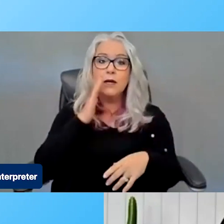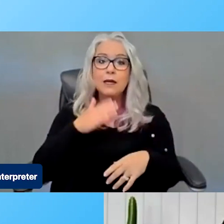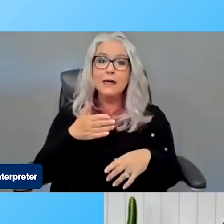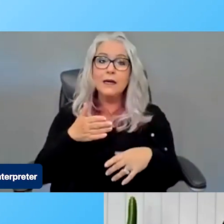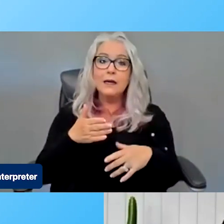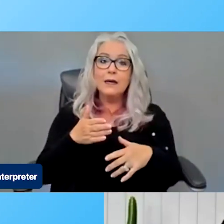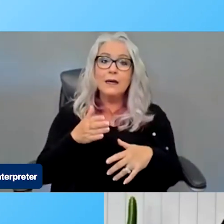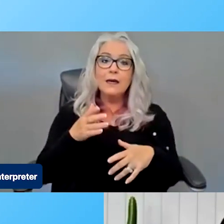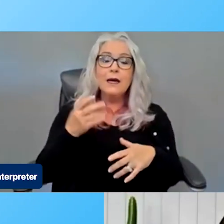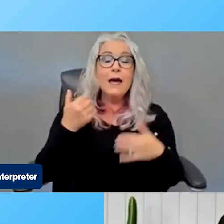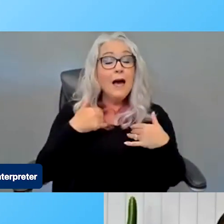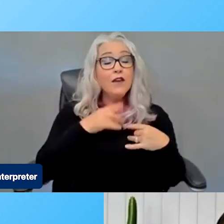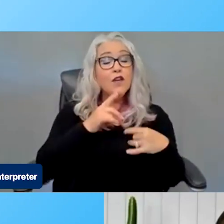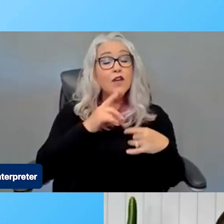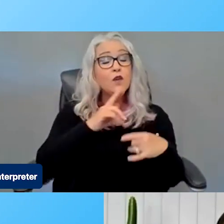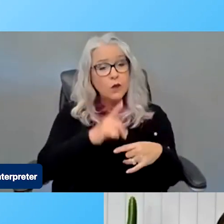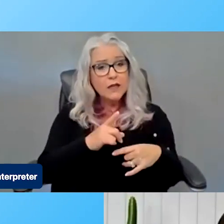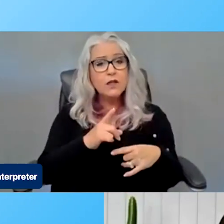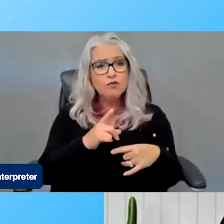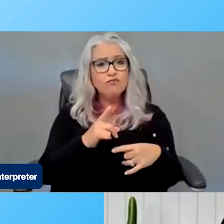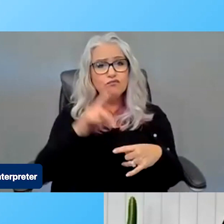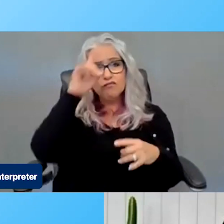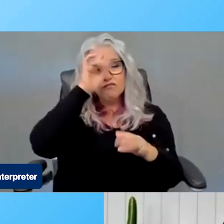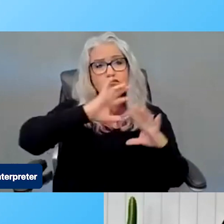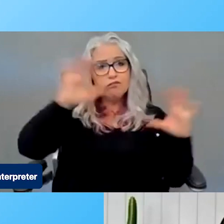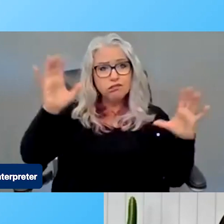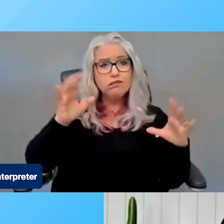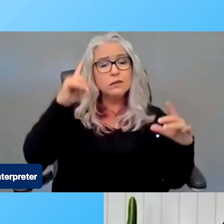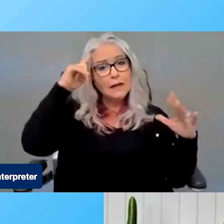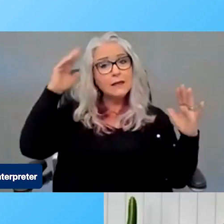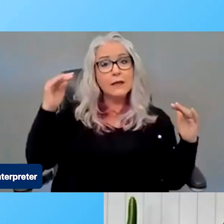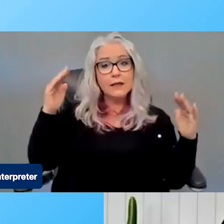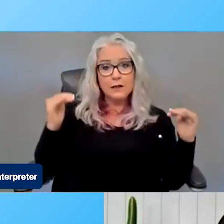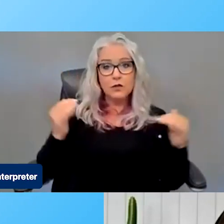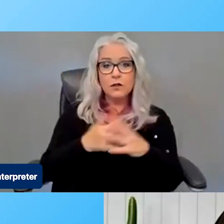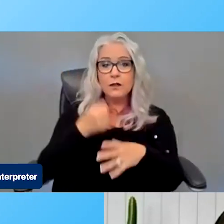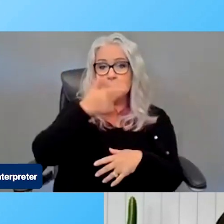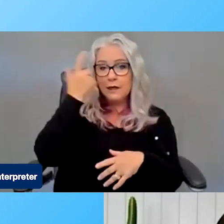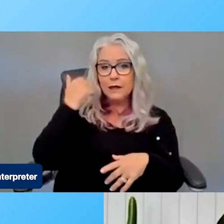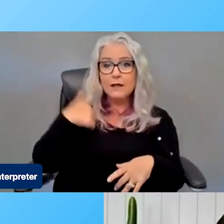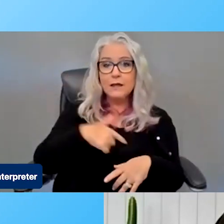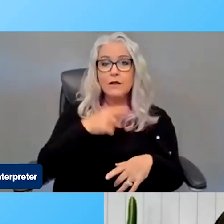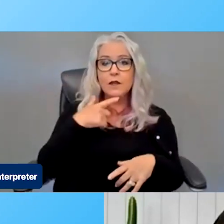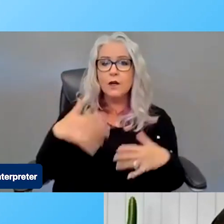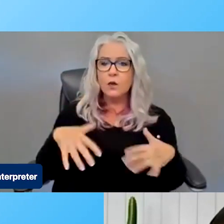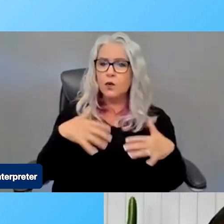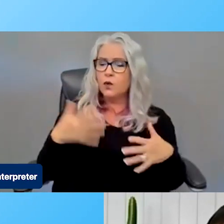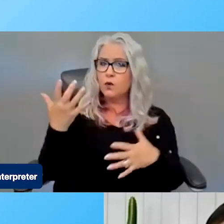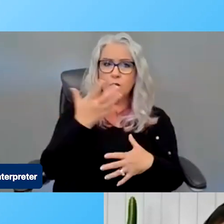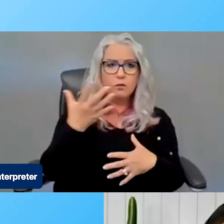having realistic expectations. So because of the richness of this panel and experience and